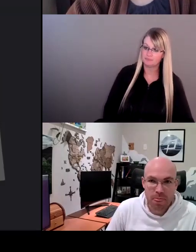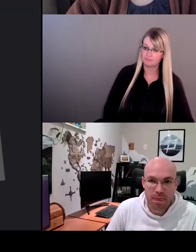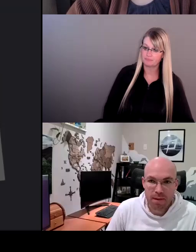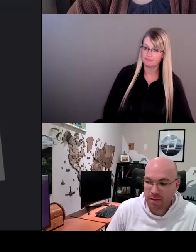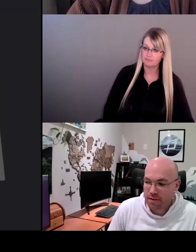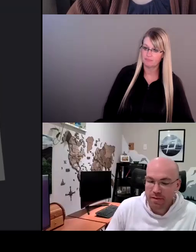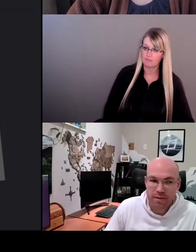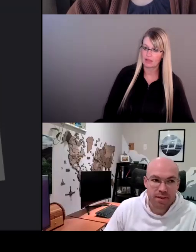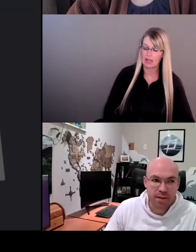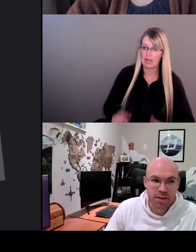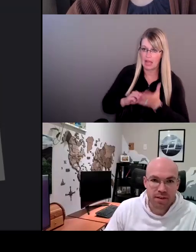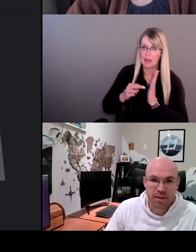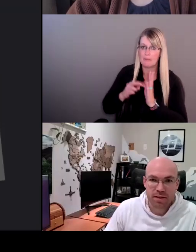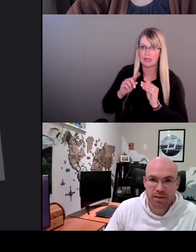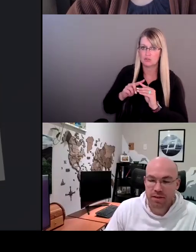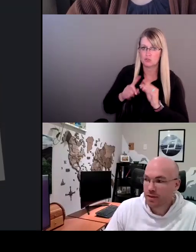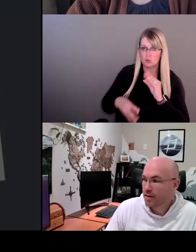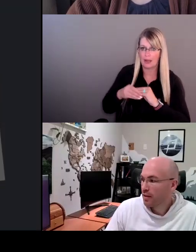I meant till put a link to it in the deck, and I will try to remember to do that before